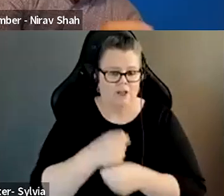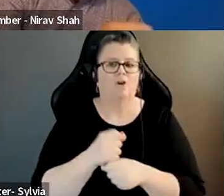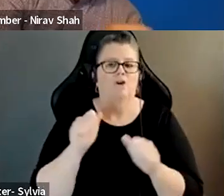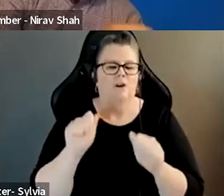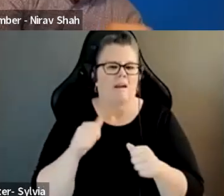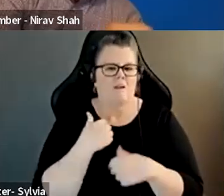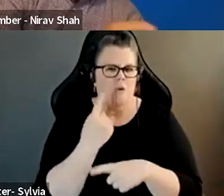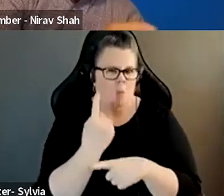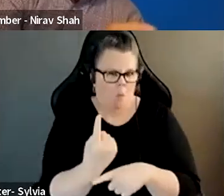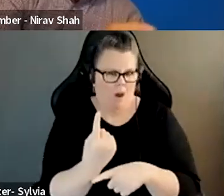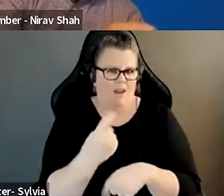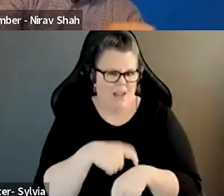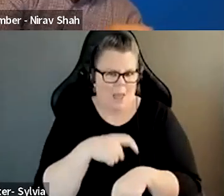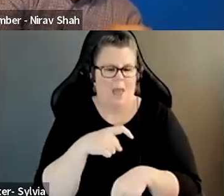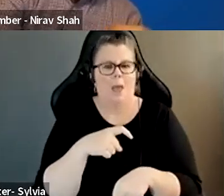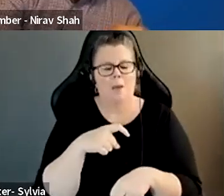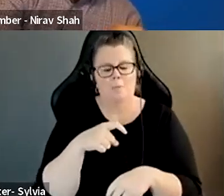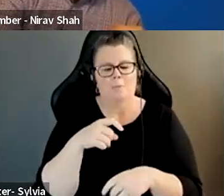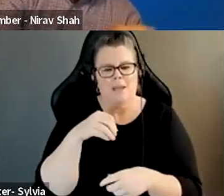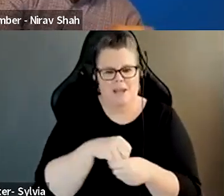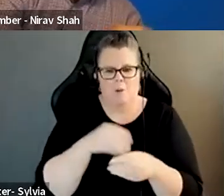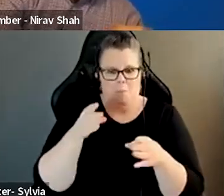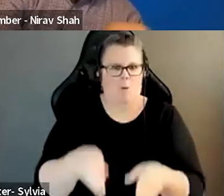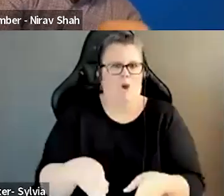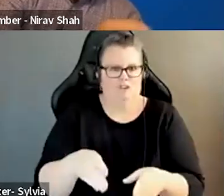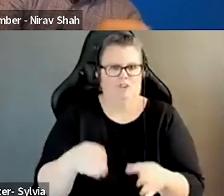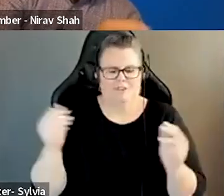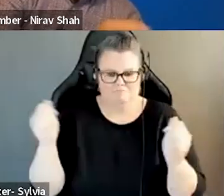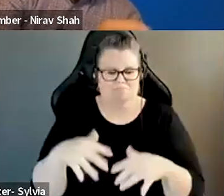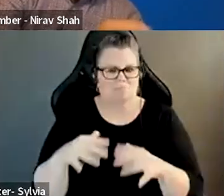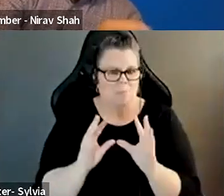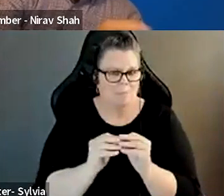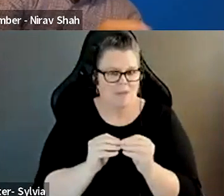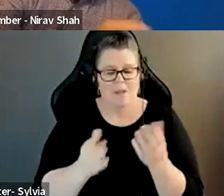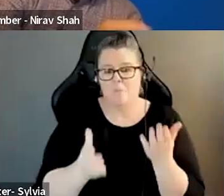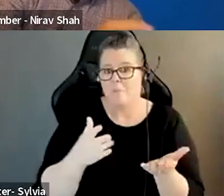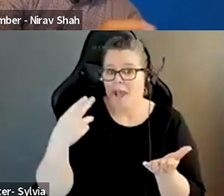so perhaps the H E W workgroup will be considering that.